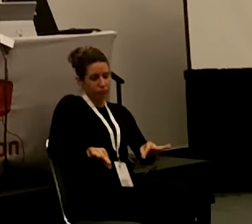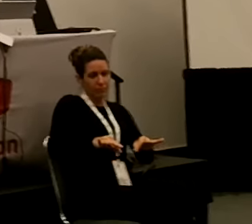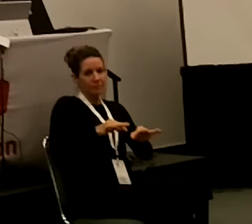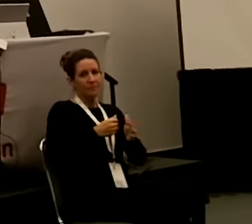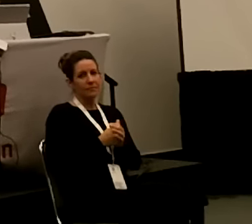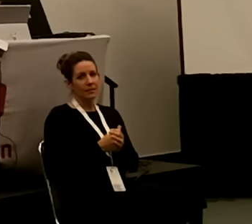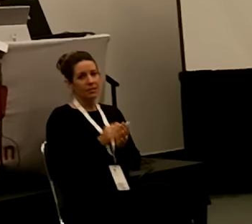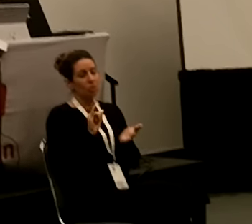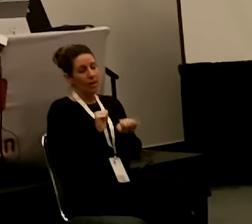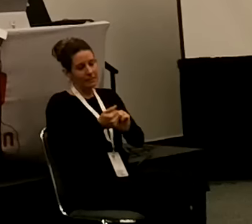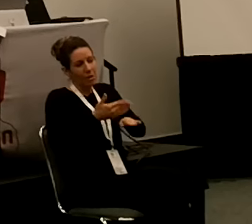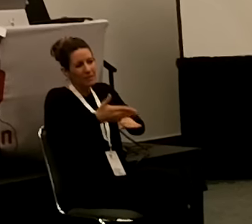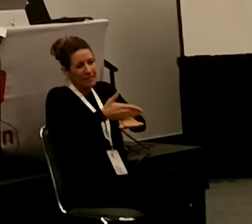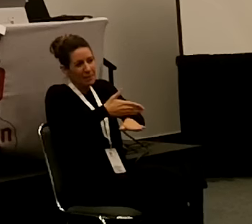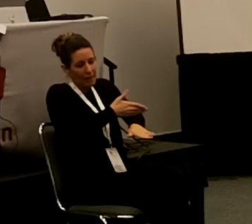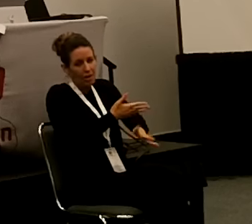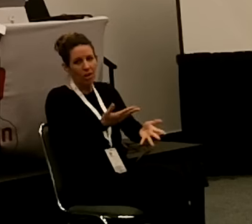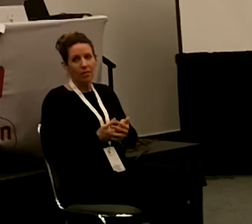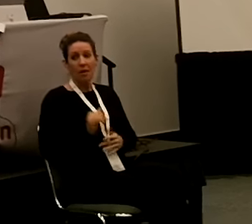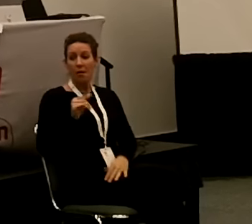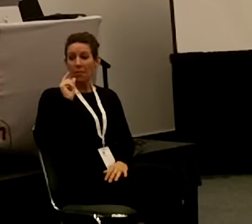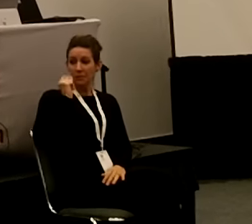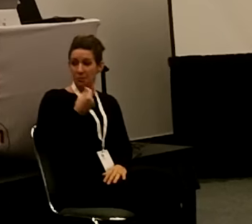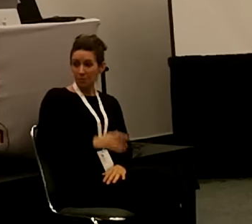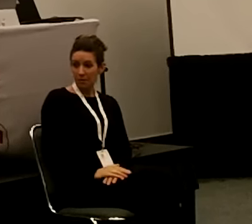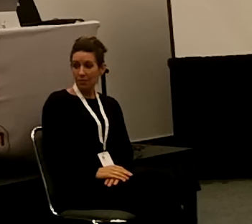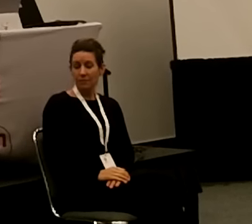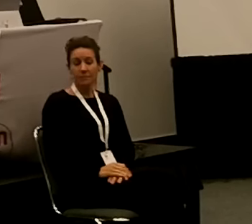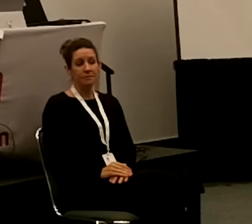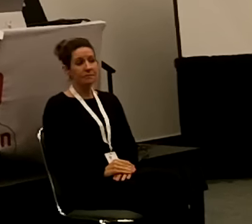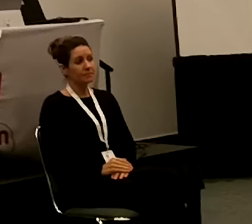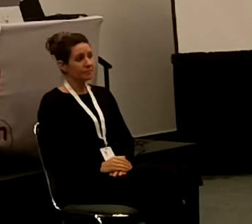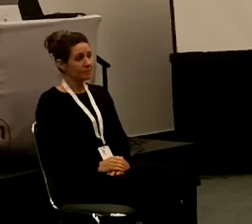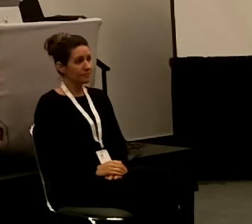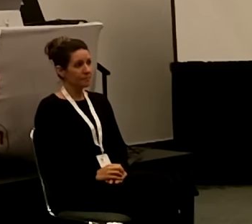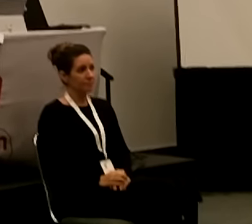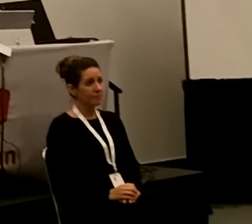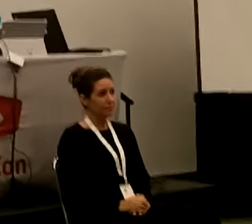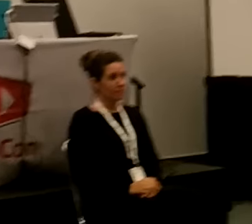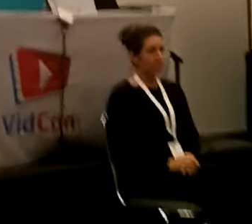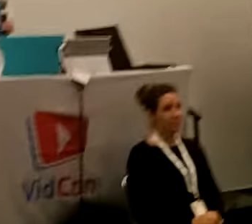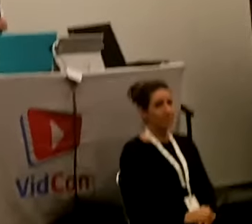That's how it's getting better. WOMAN: Cool. Oh. I love that.